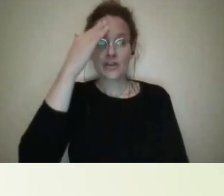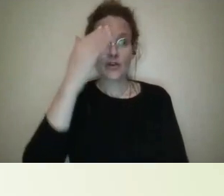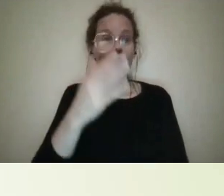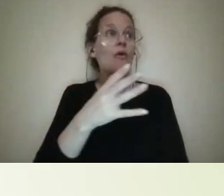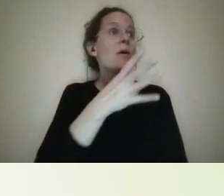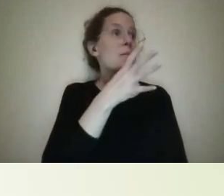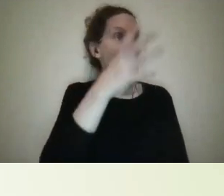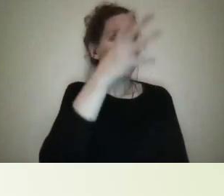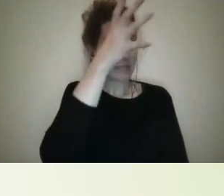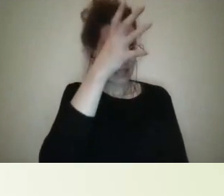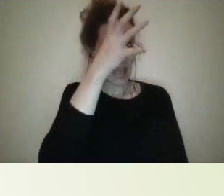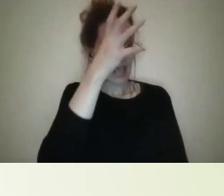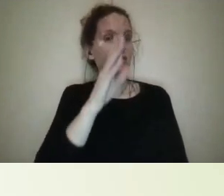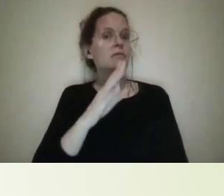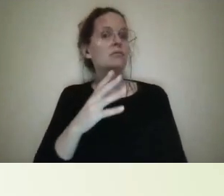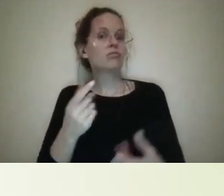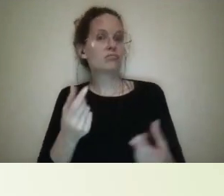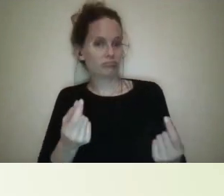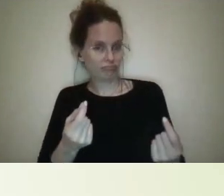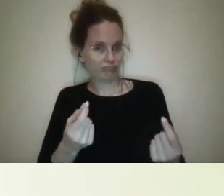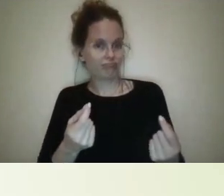We want to match our facial expressions